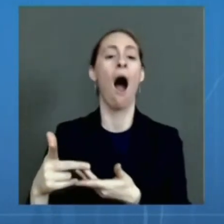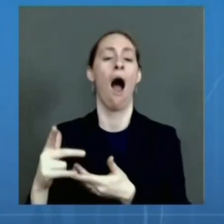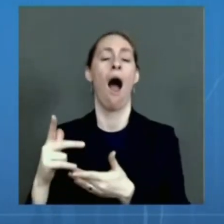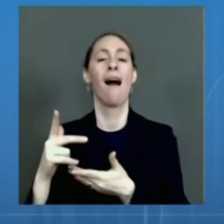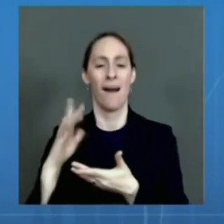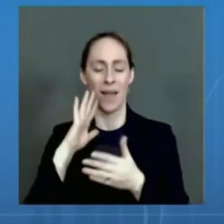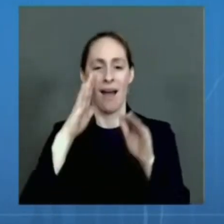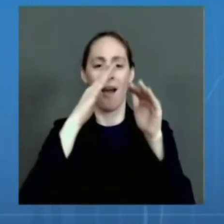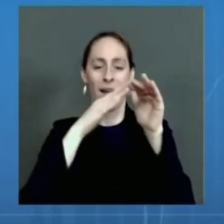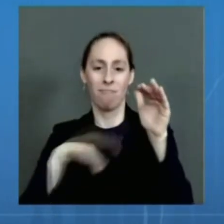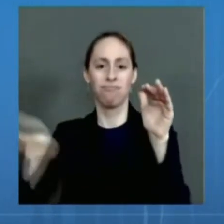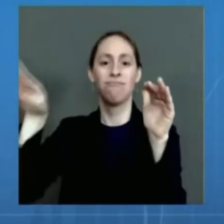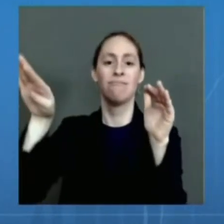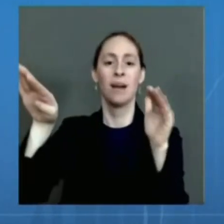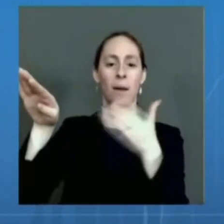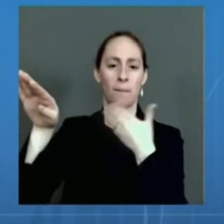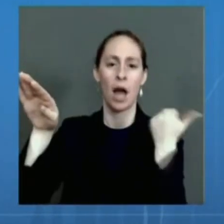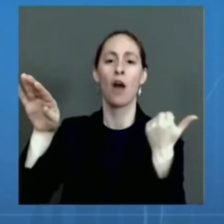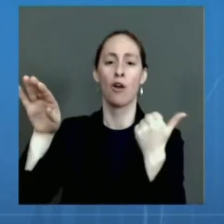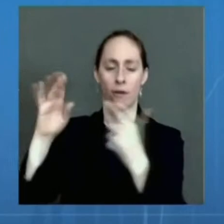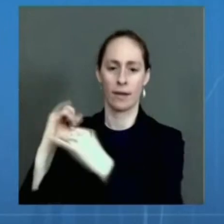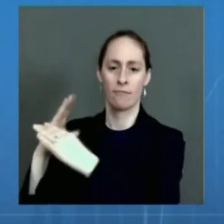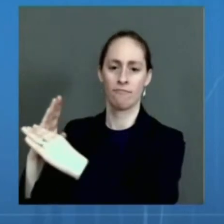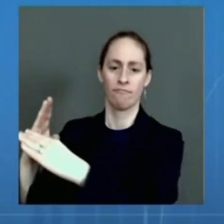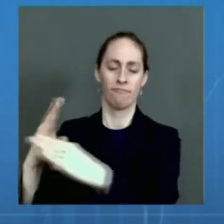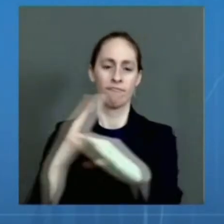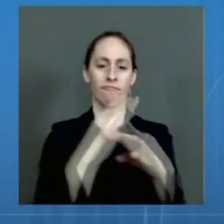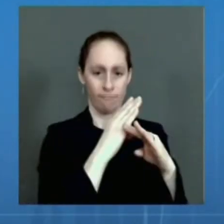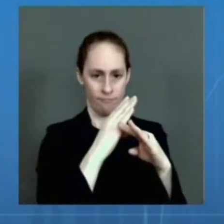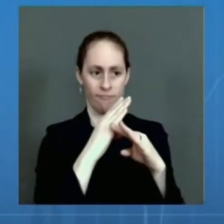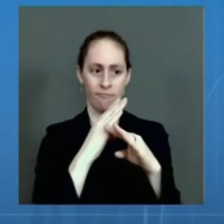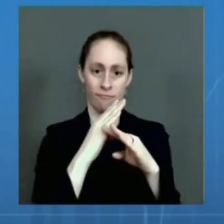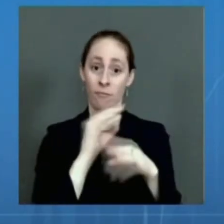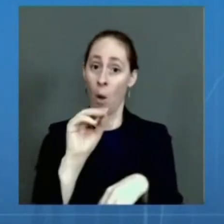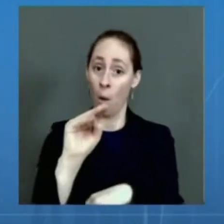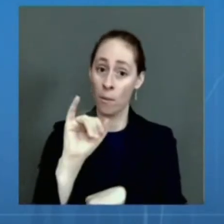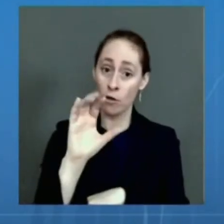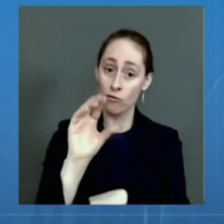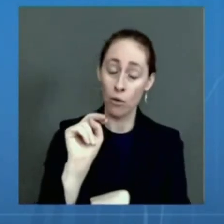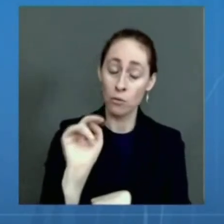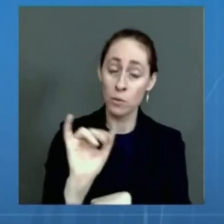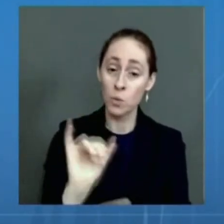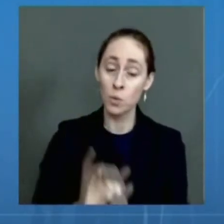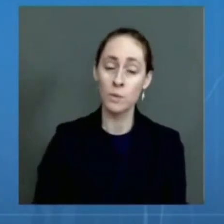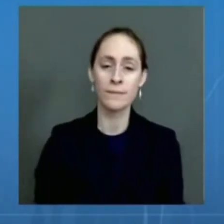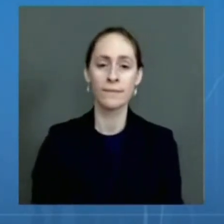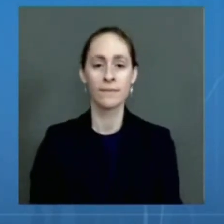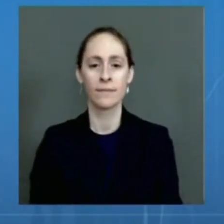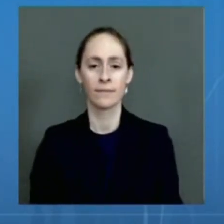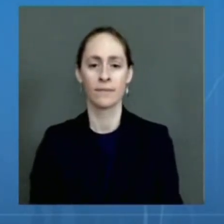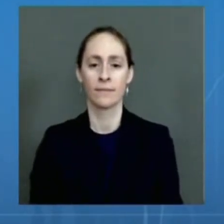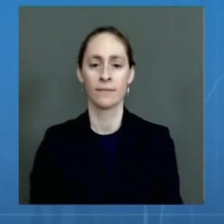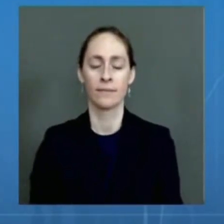BLUE BUT ALSO TO OMICRON. WHAT DOES ALL OF THIS TELL US? LAST SLIDE.